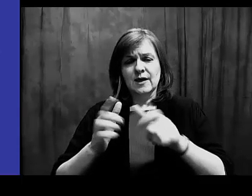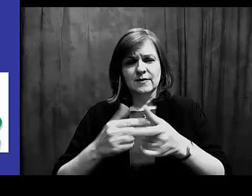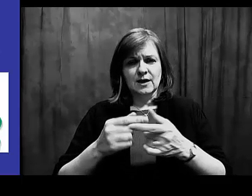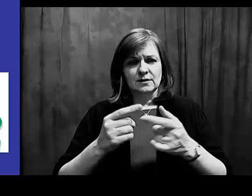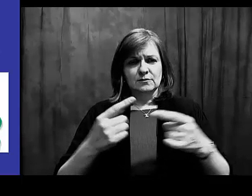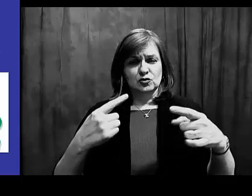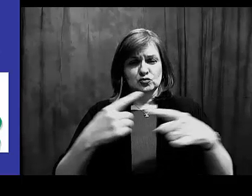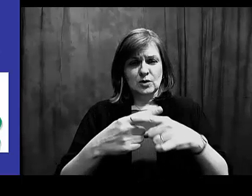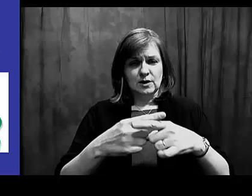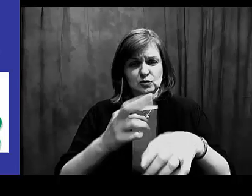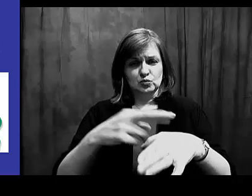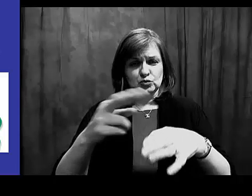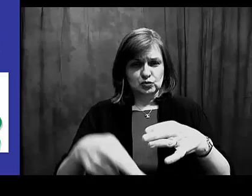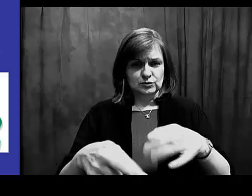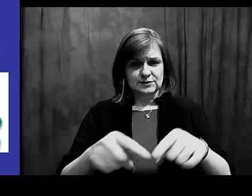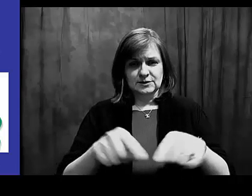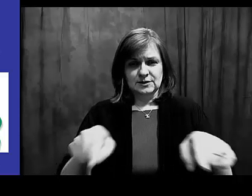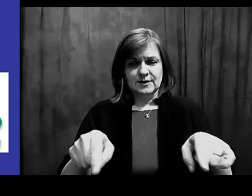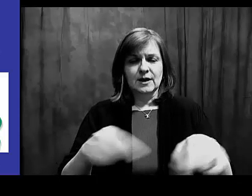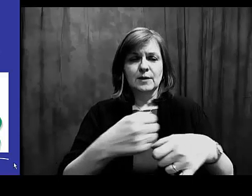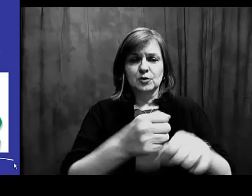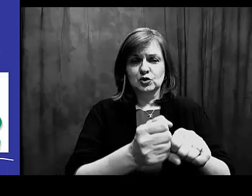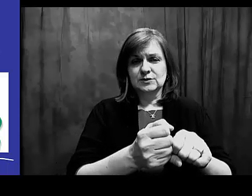to getting a plant that produces